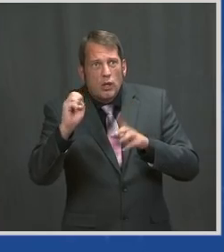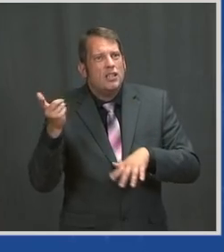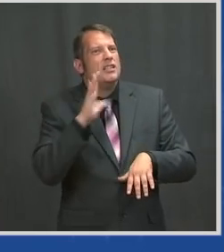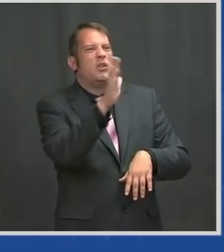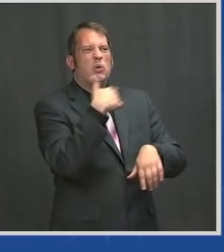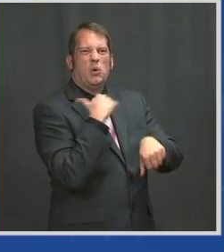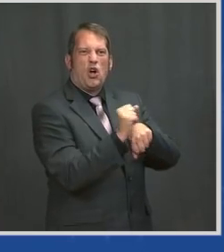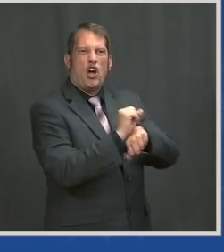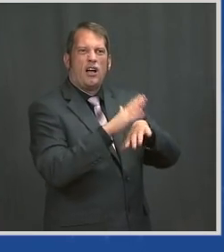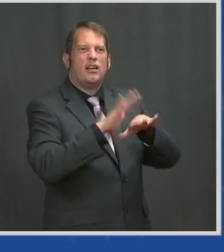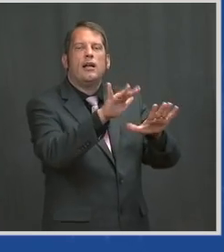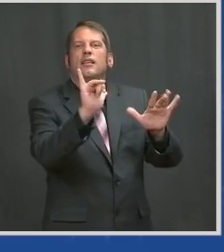Thank you.